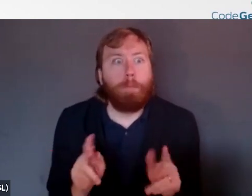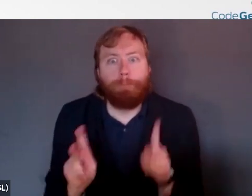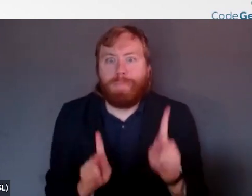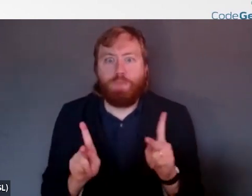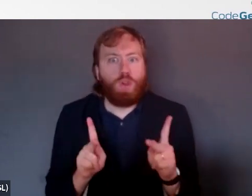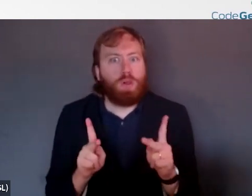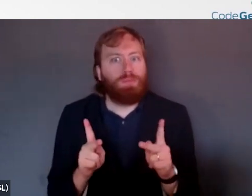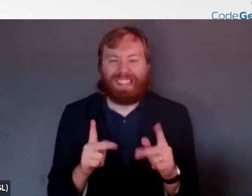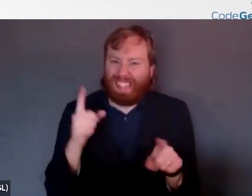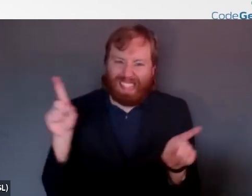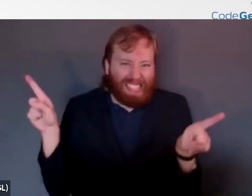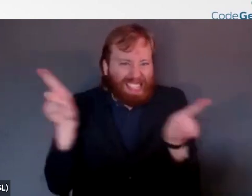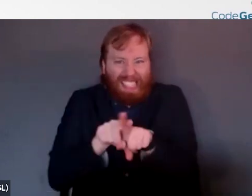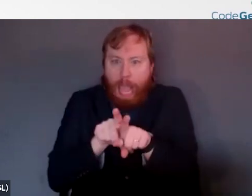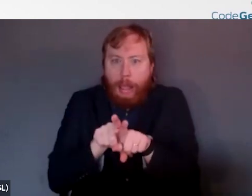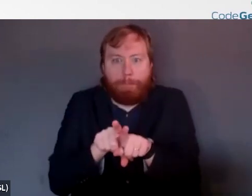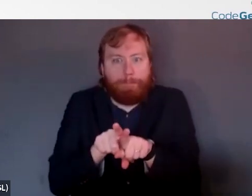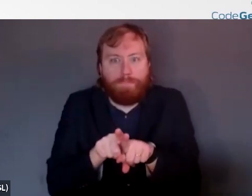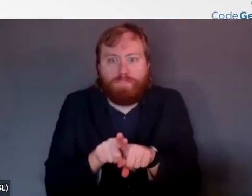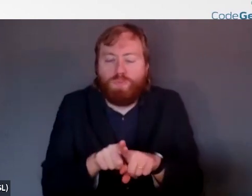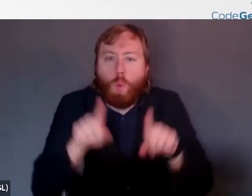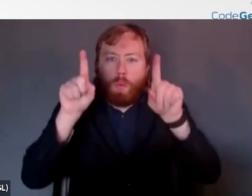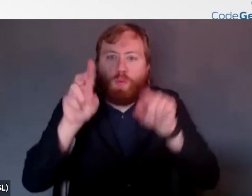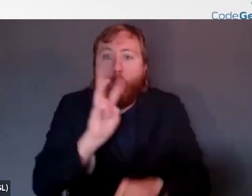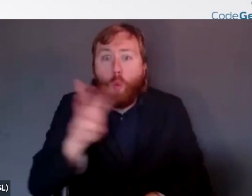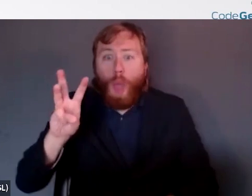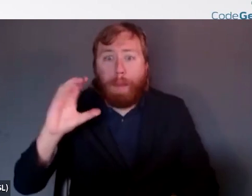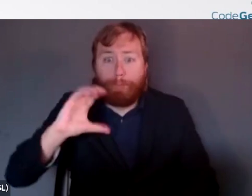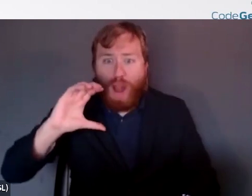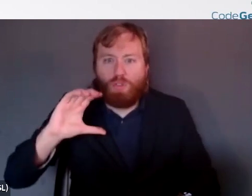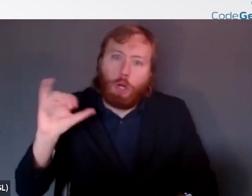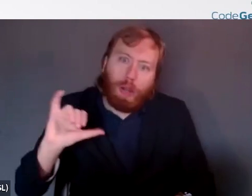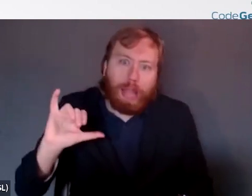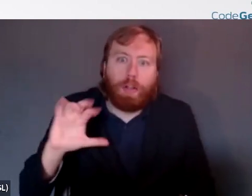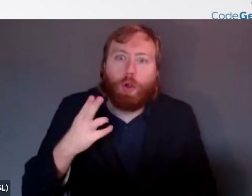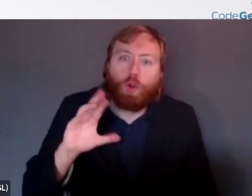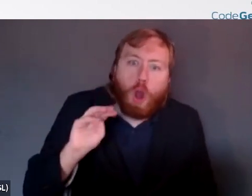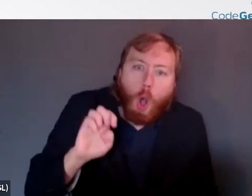Even if someone is using the same tools, they have developed different habits and different techniques for themselves